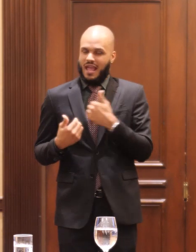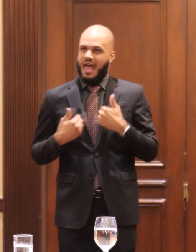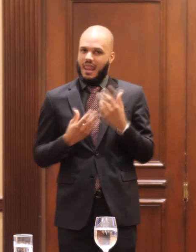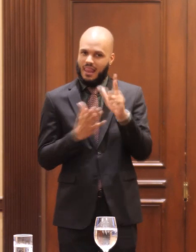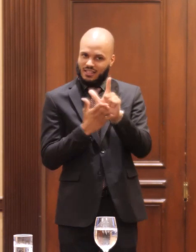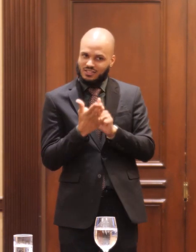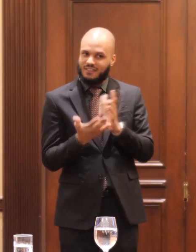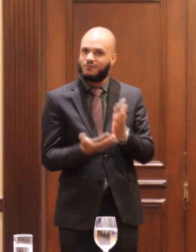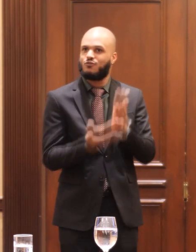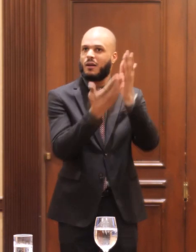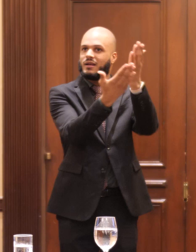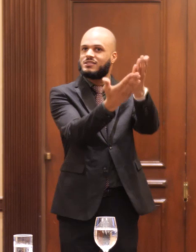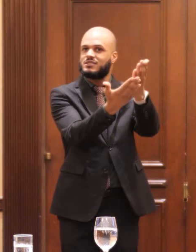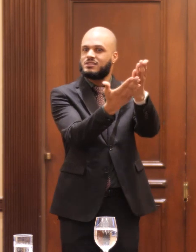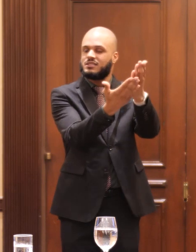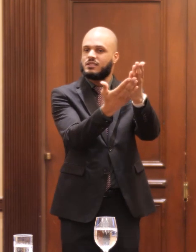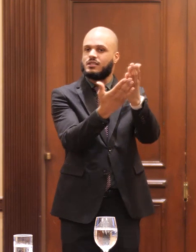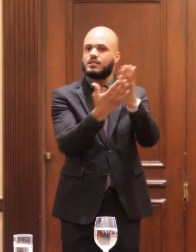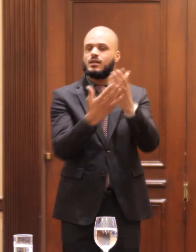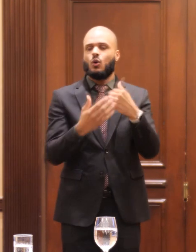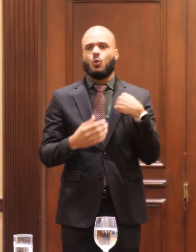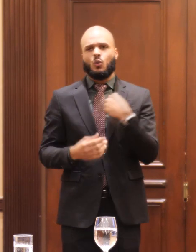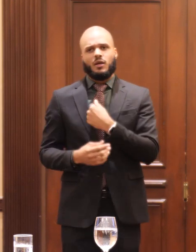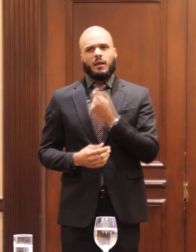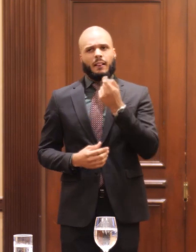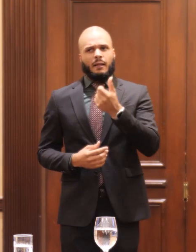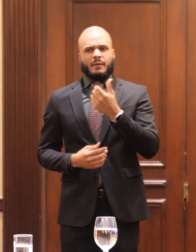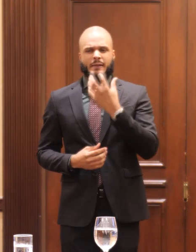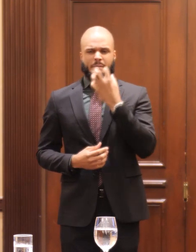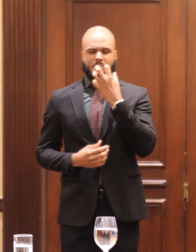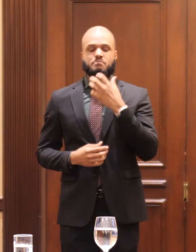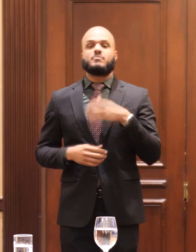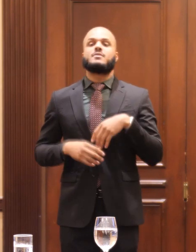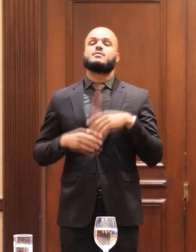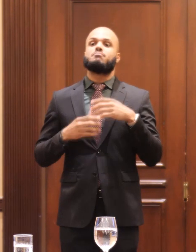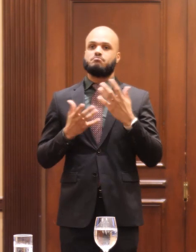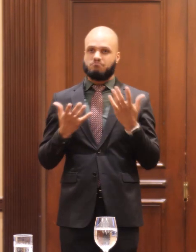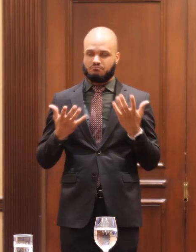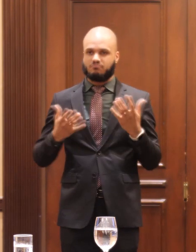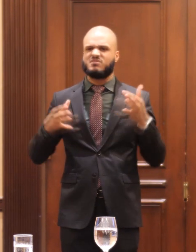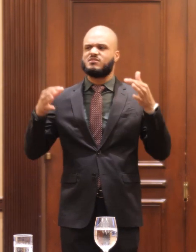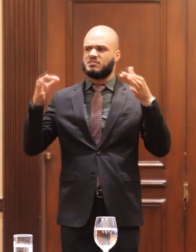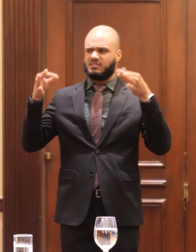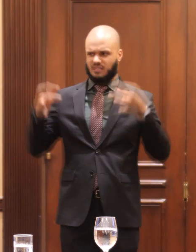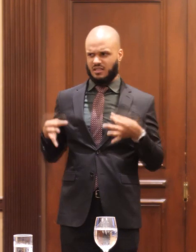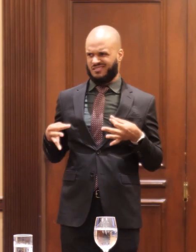So we were kind of peeved about that and then we decided Well maybe we should just go off on